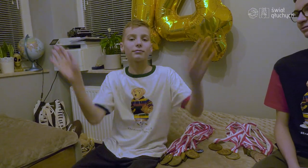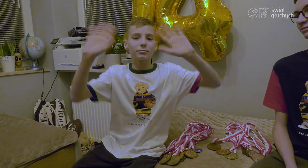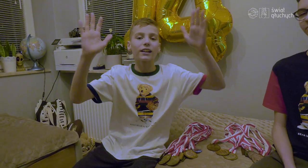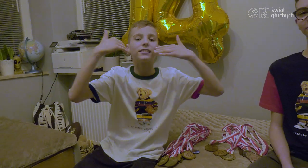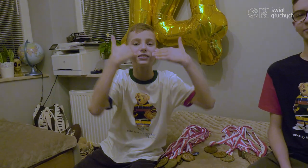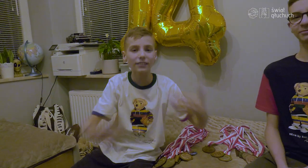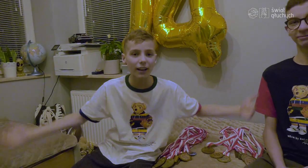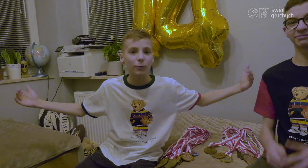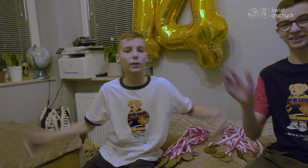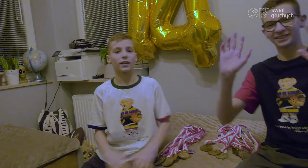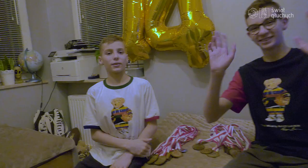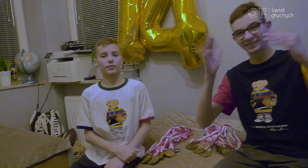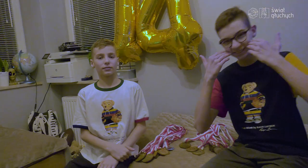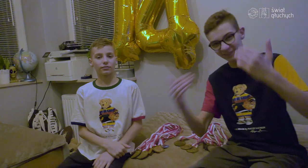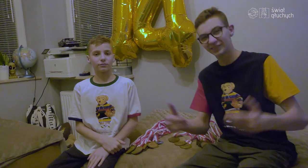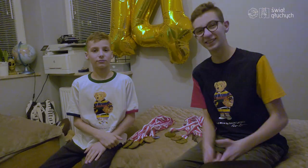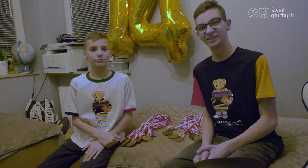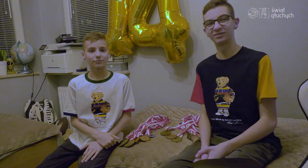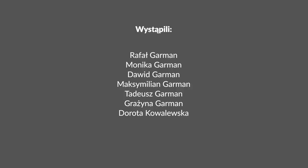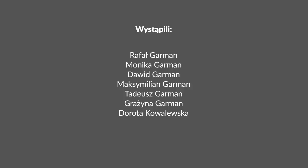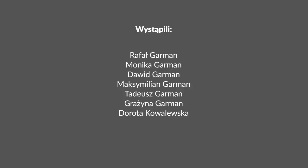Bye, thank you. [Dawid]: Bye, thank you.